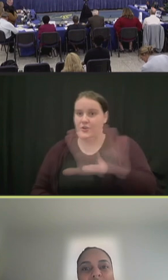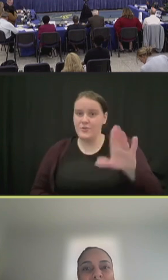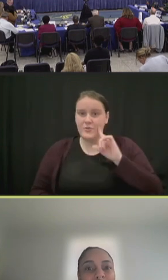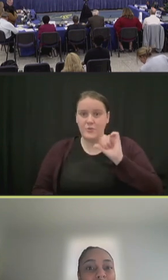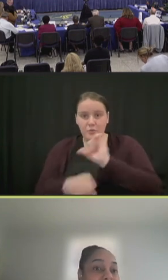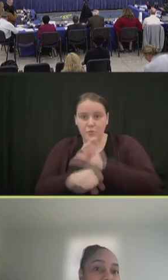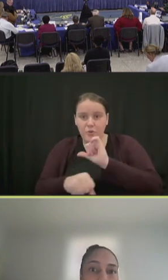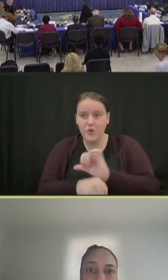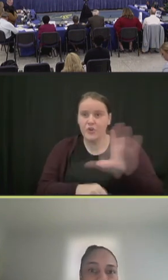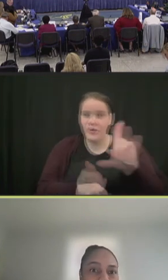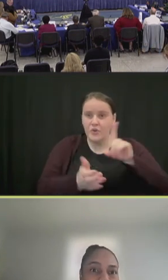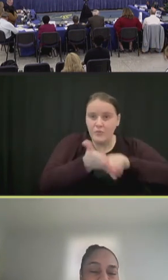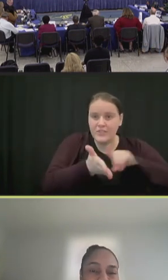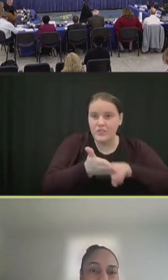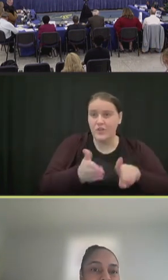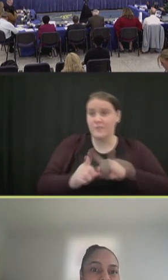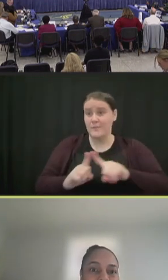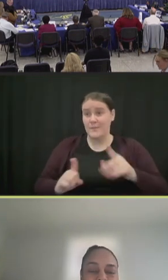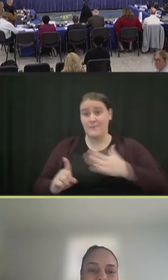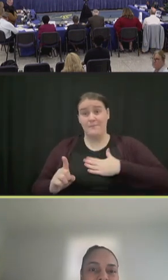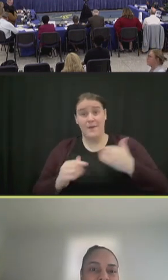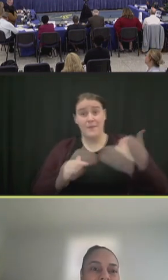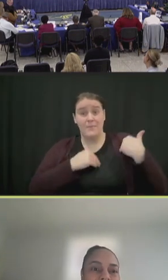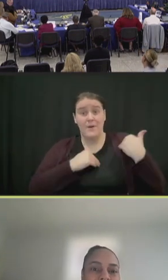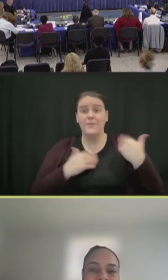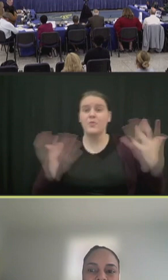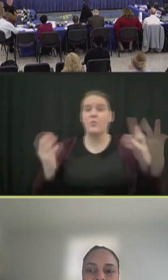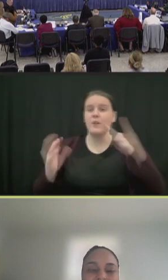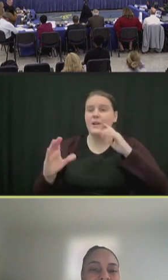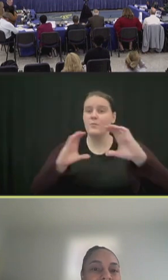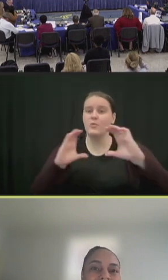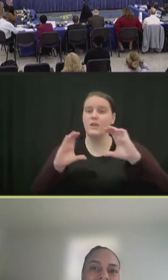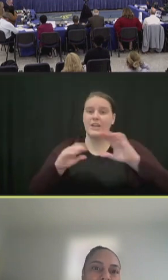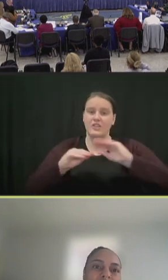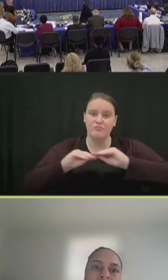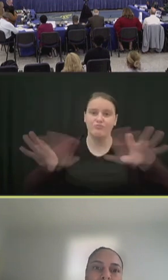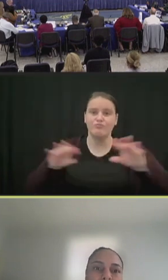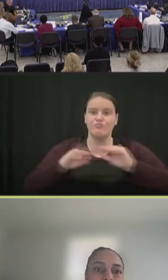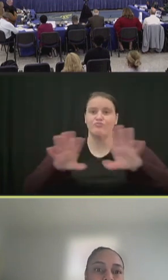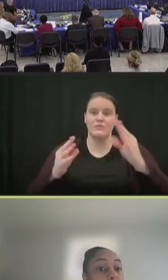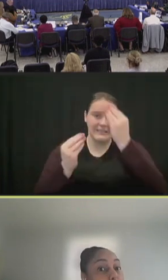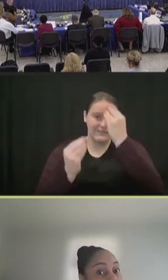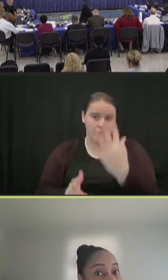So, if there is an opportunity that you see as these assets go out into the world where we're